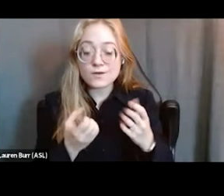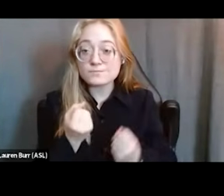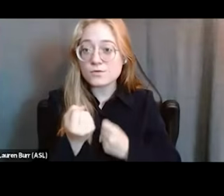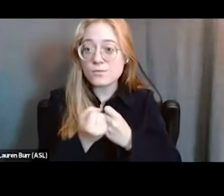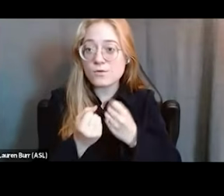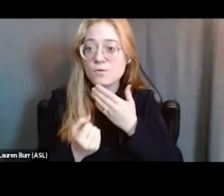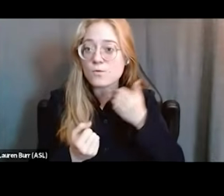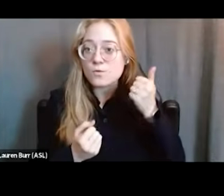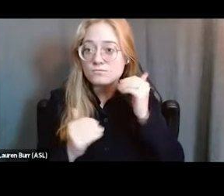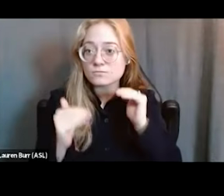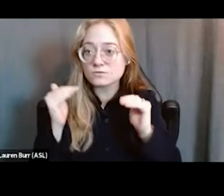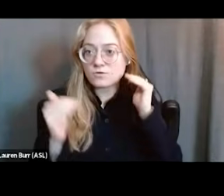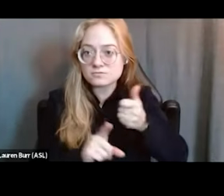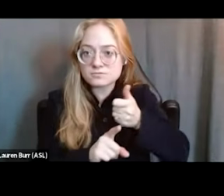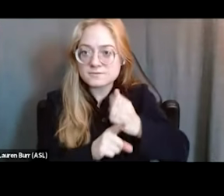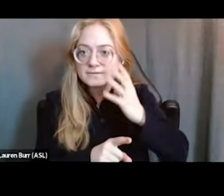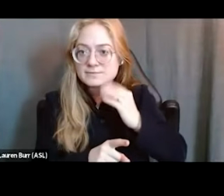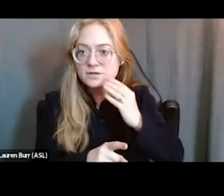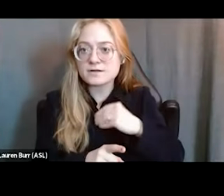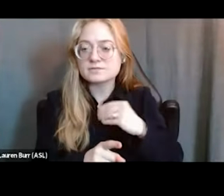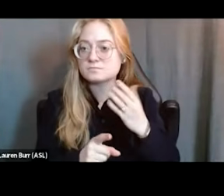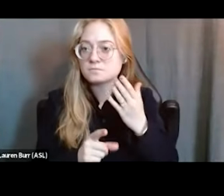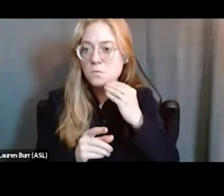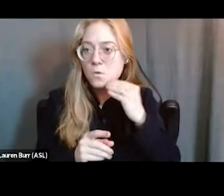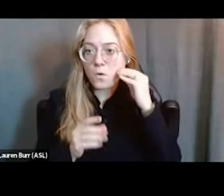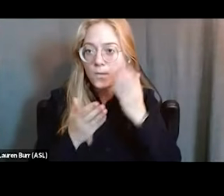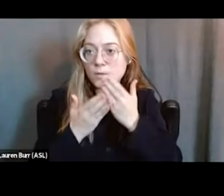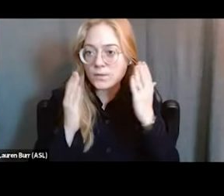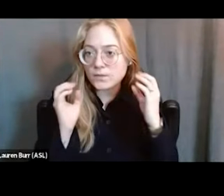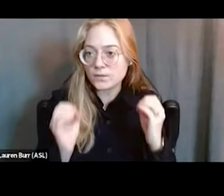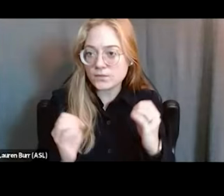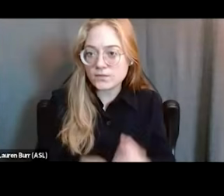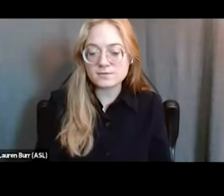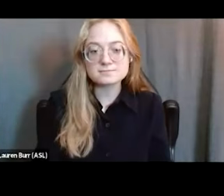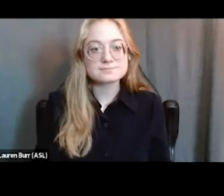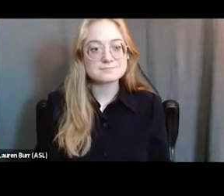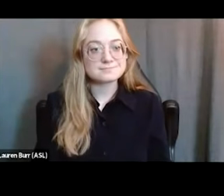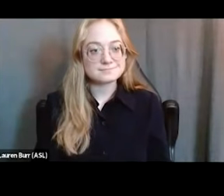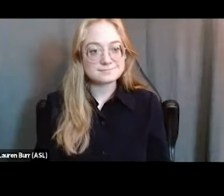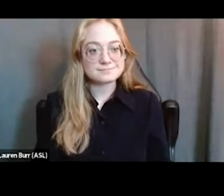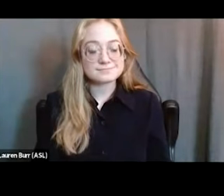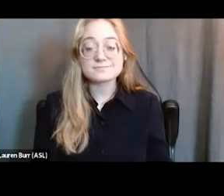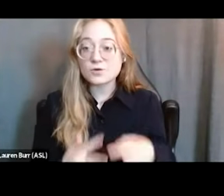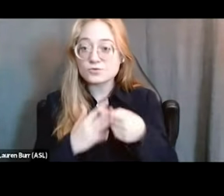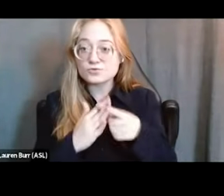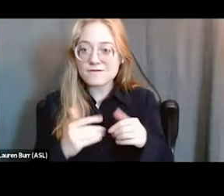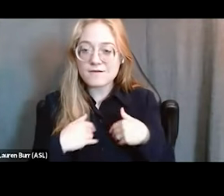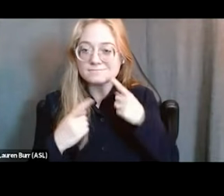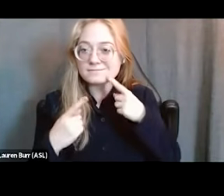who are experiencing homelessness. Next slide. So to kick off our webinar today, have just a quick disclaimer.